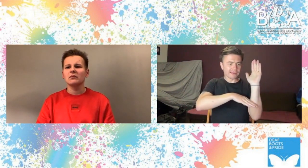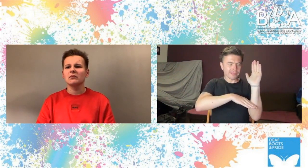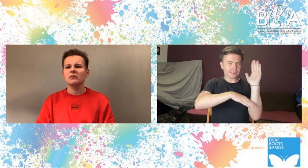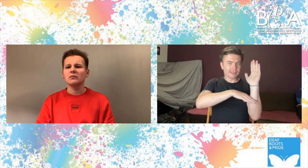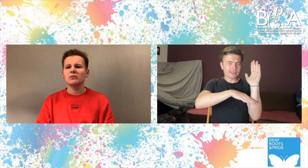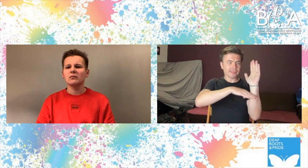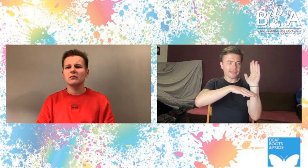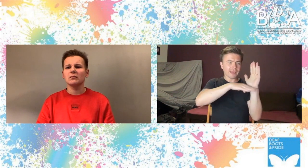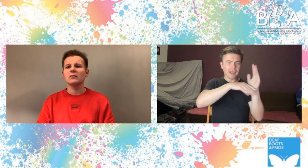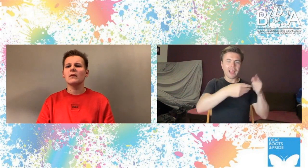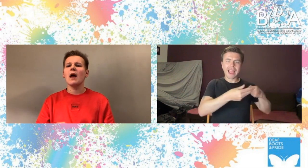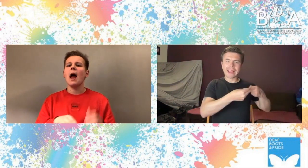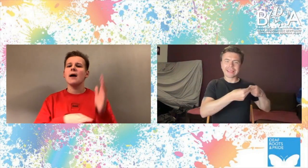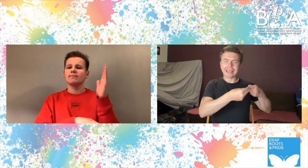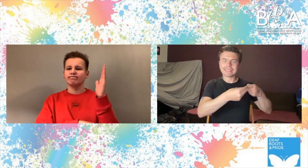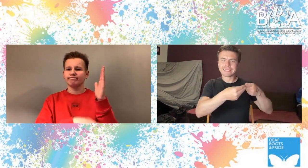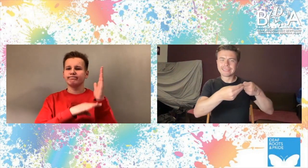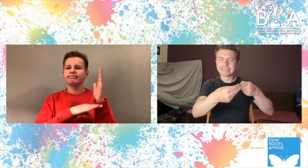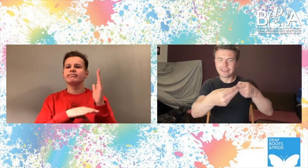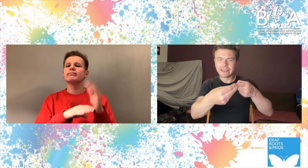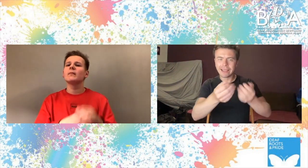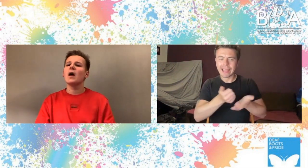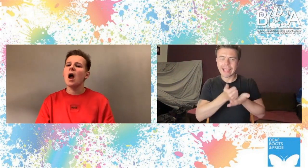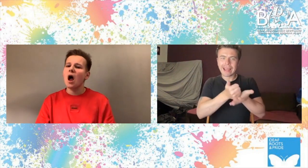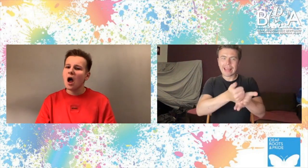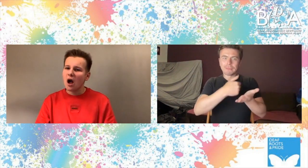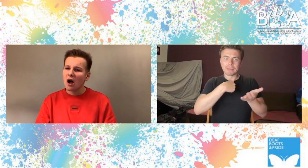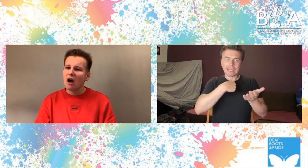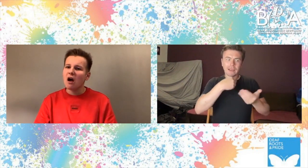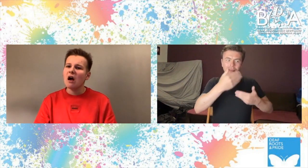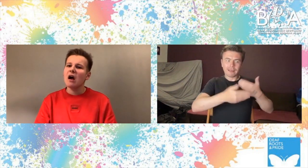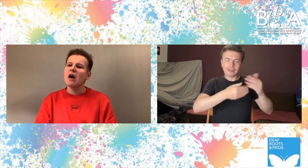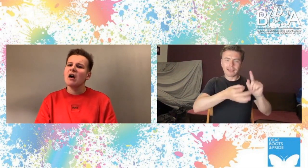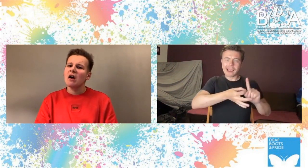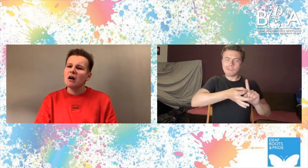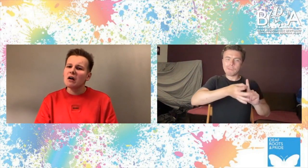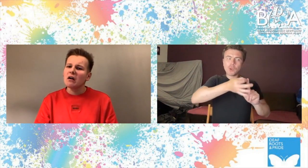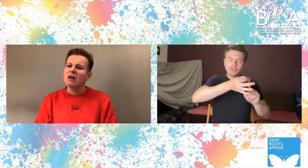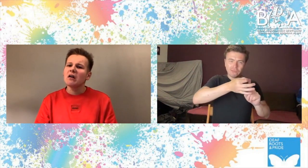my products improved. Whether I would have been able to do that without